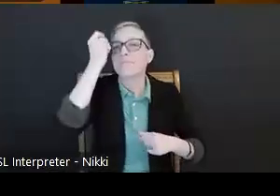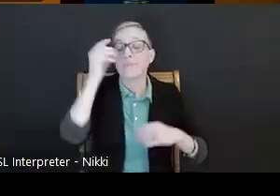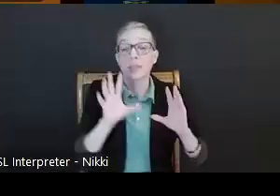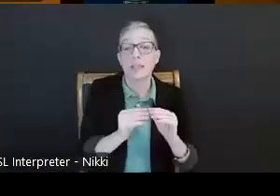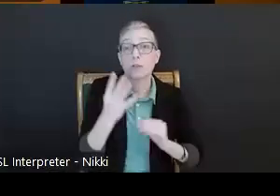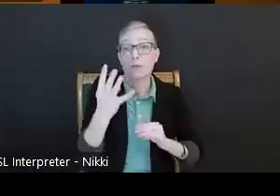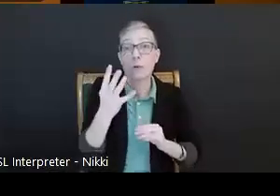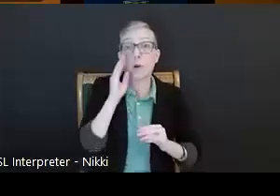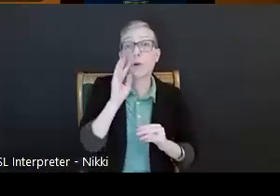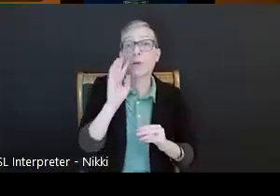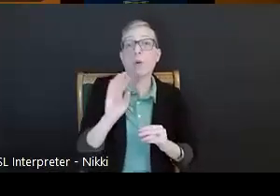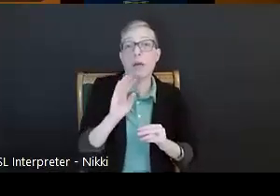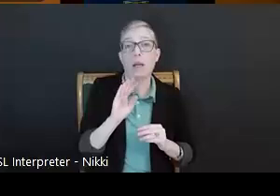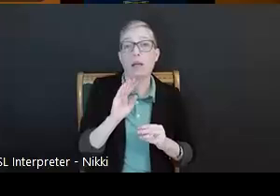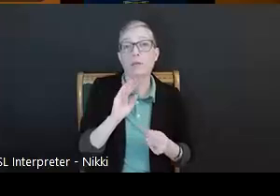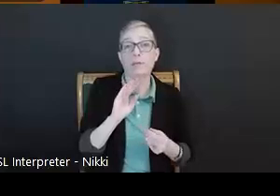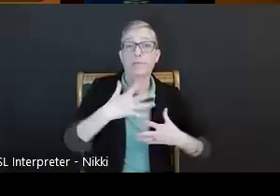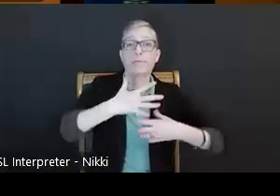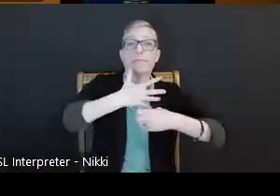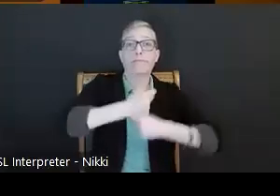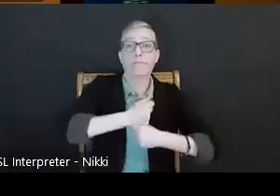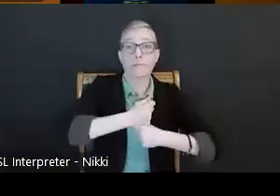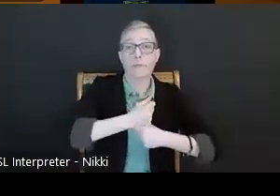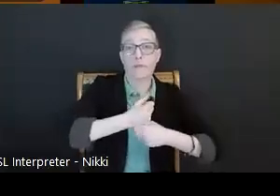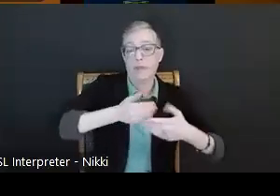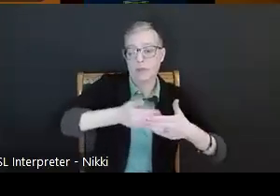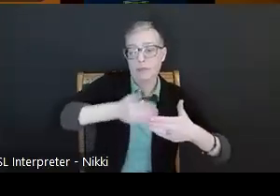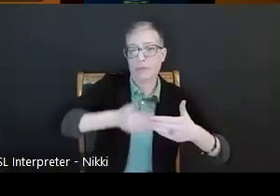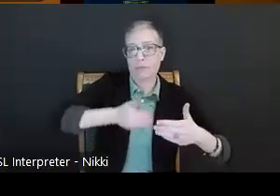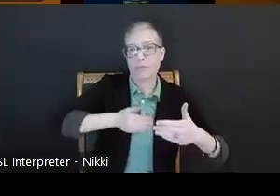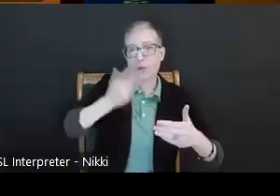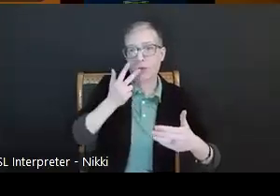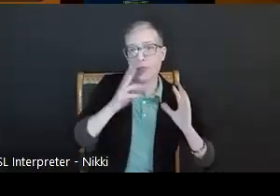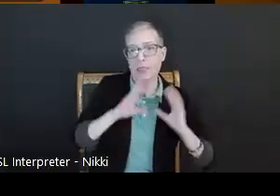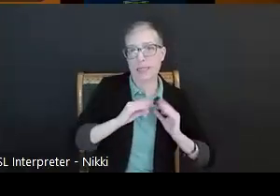an overview and then vice versa the caregiver could share specifically what about the patient